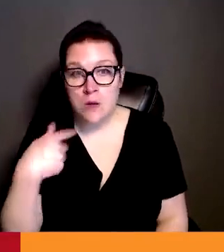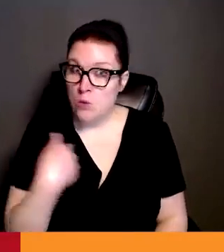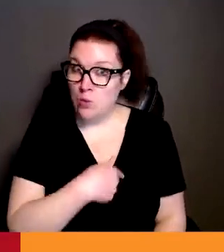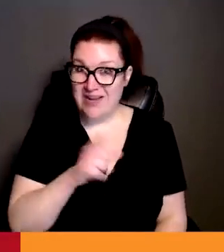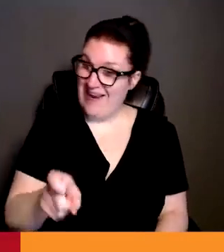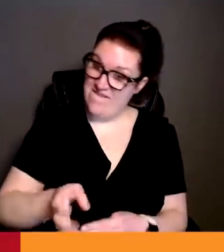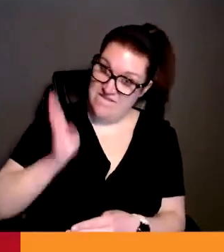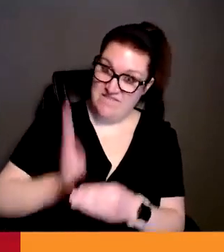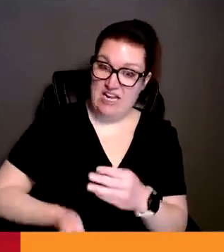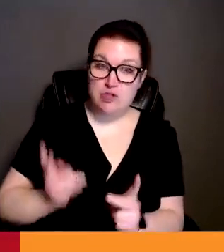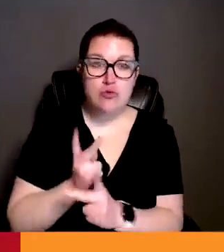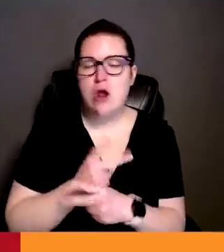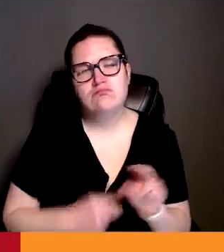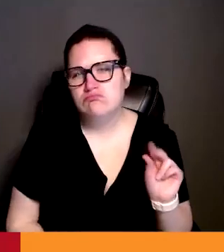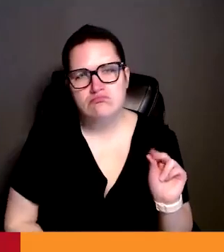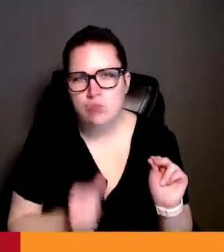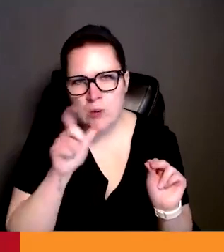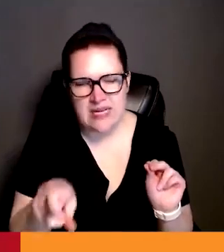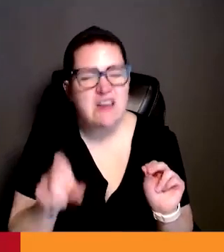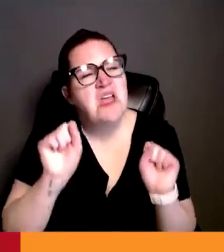that is what can happen in phase two.